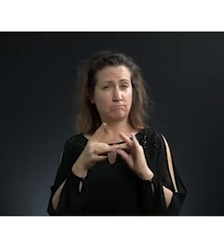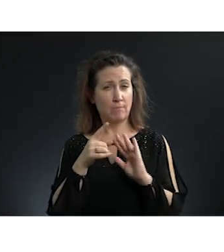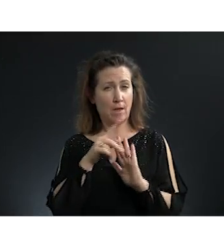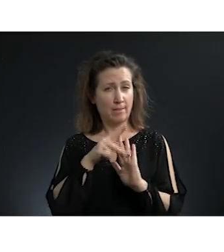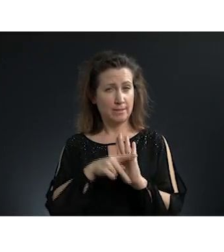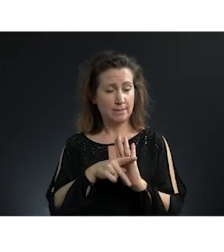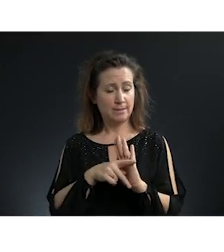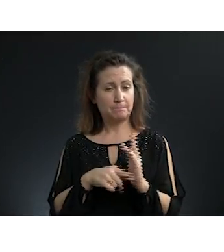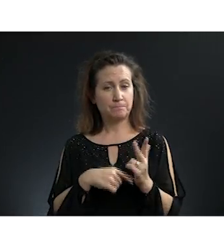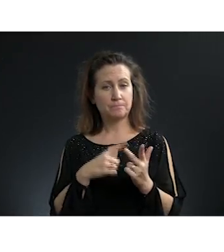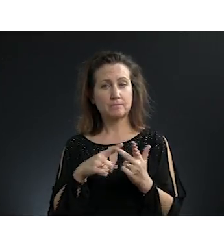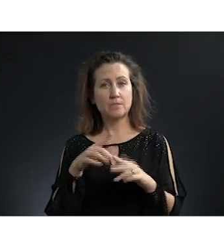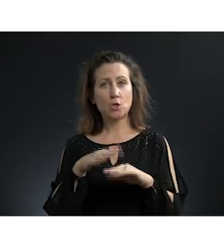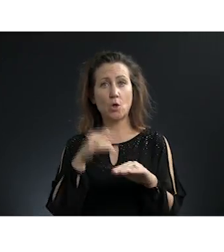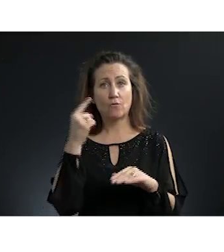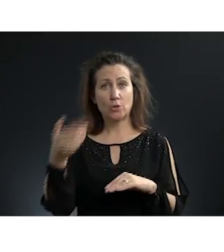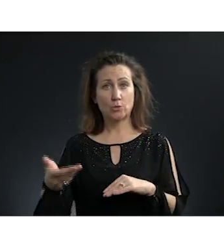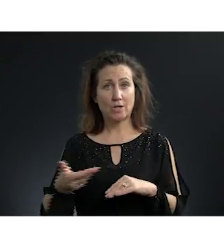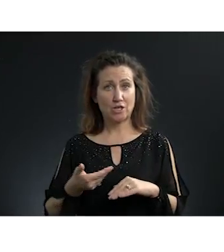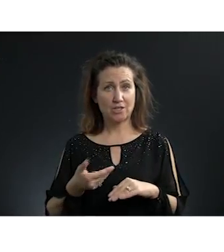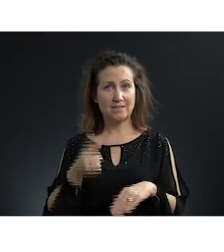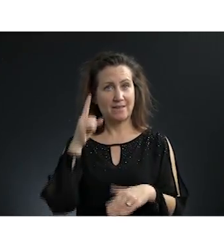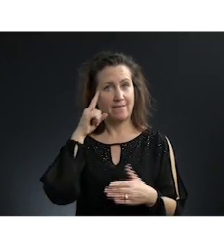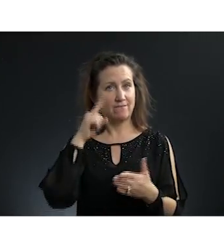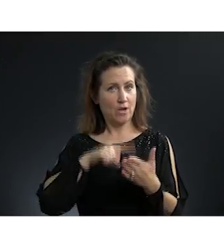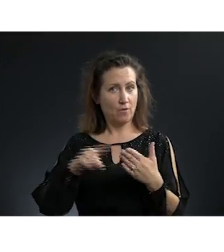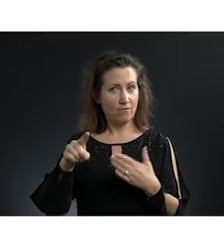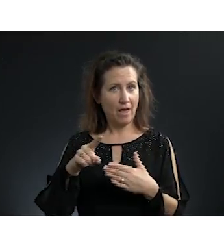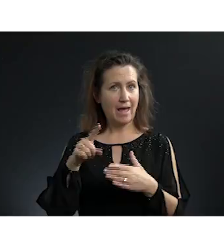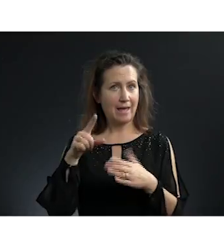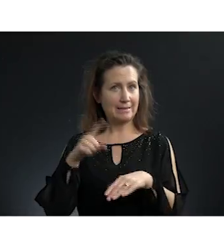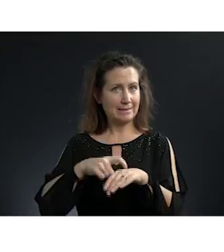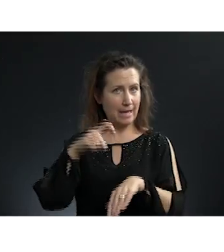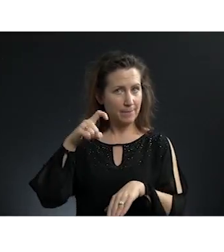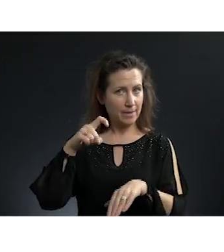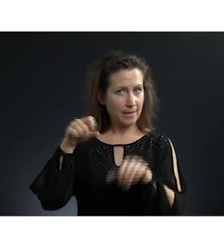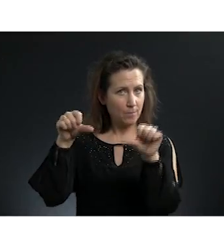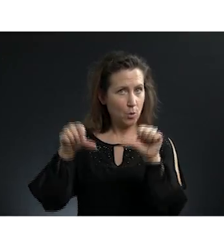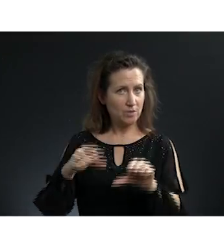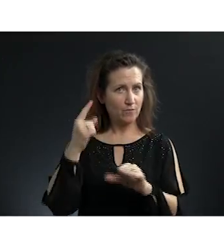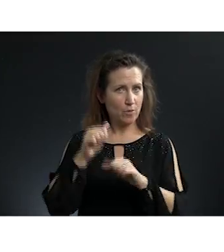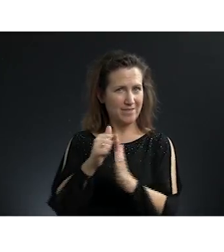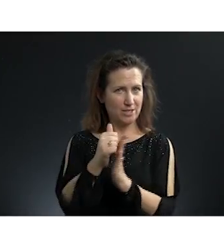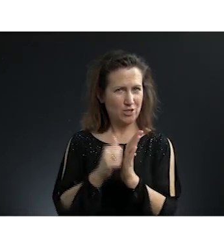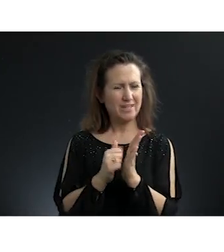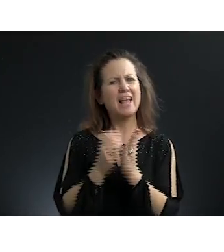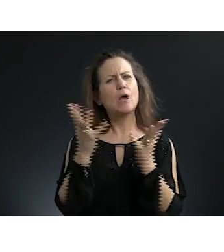Call for introductions and verify timely posting of agenda. So let me explain those items to you